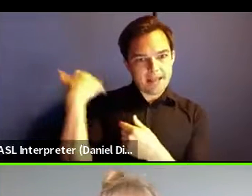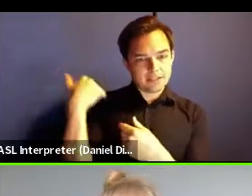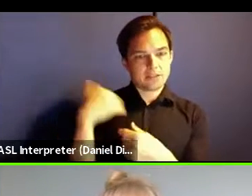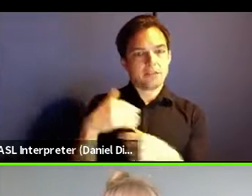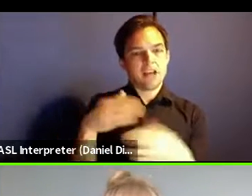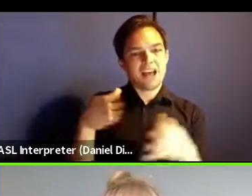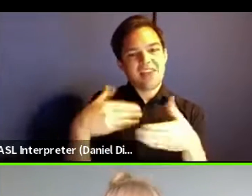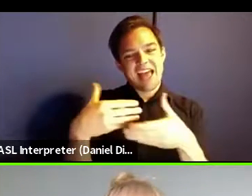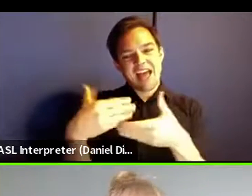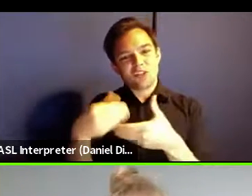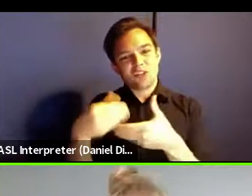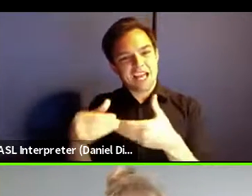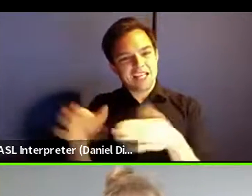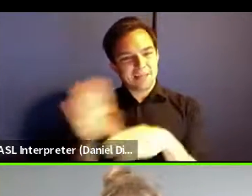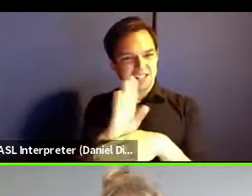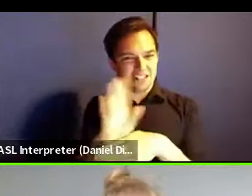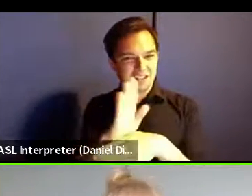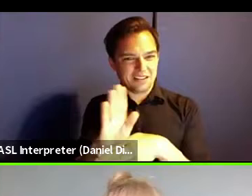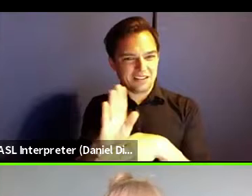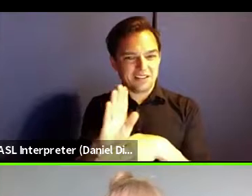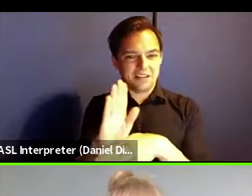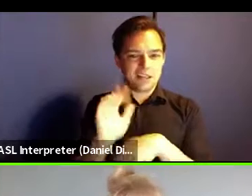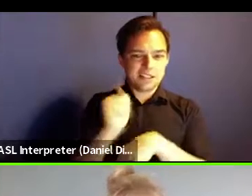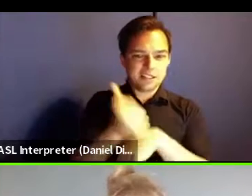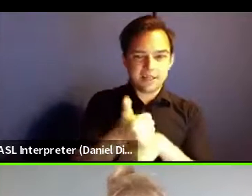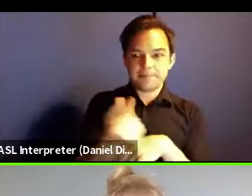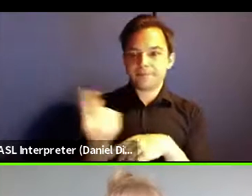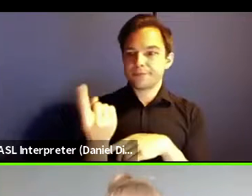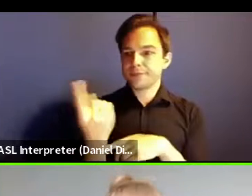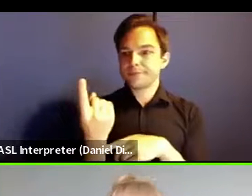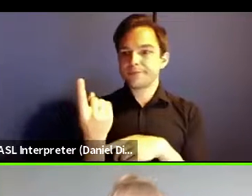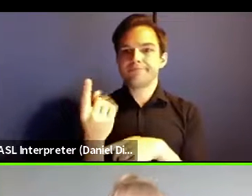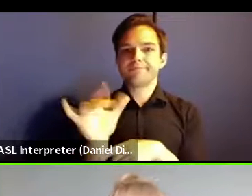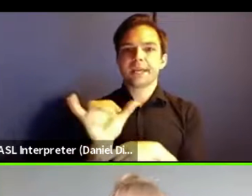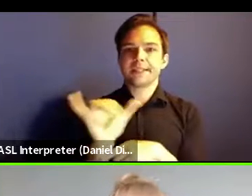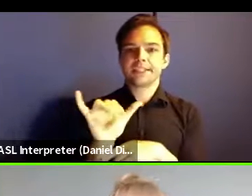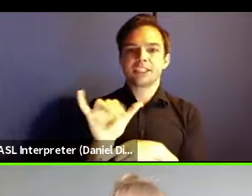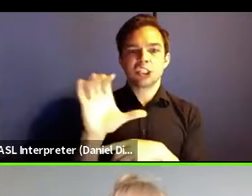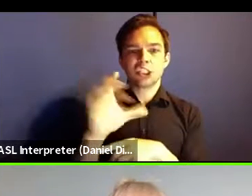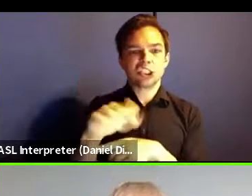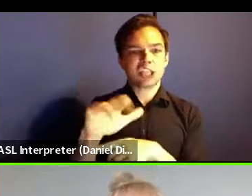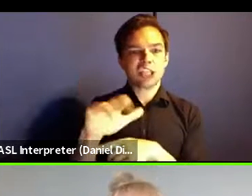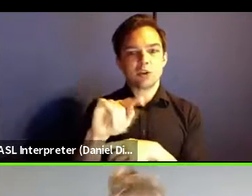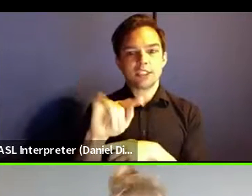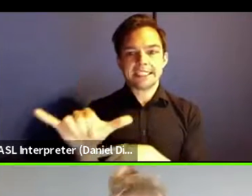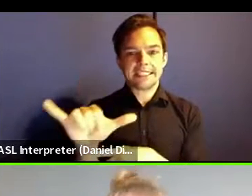and being framed only in terms of charity. And that is not empowering.